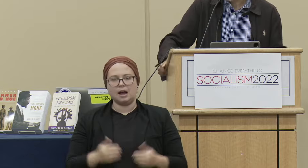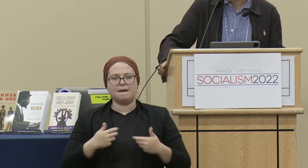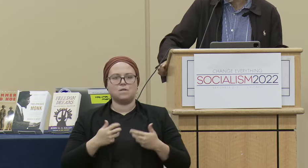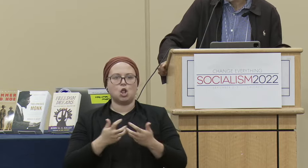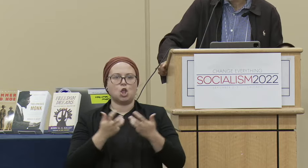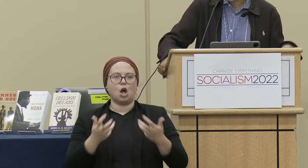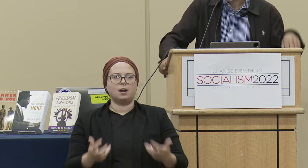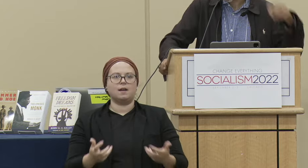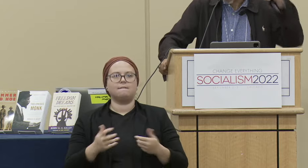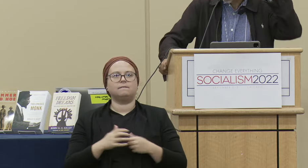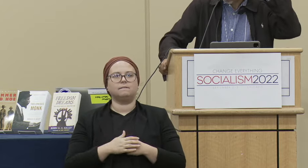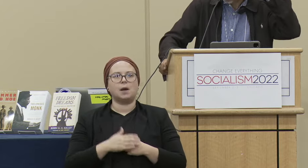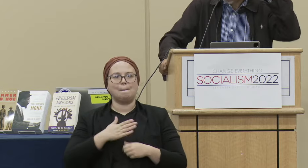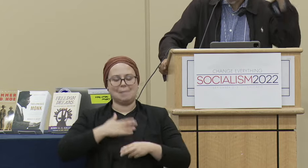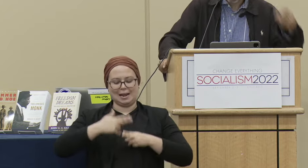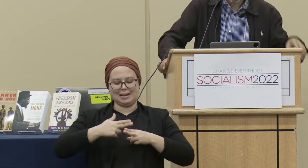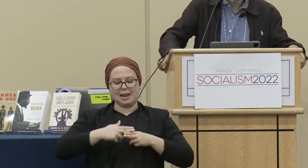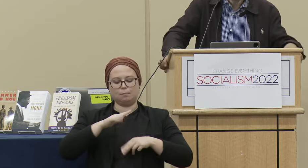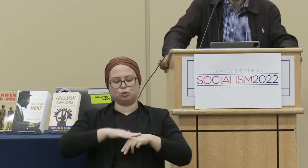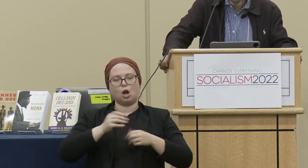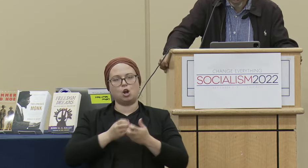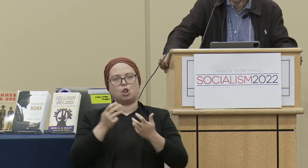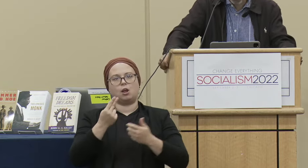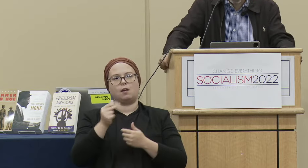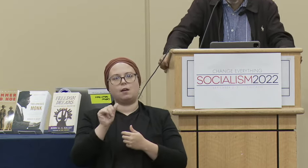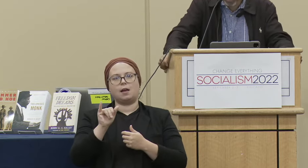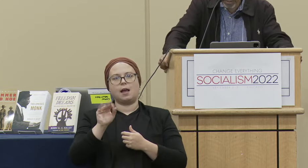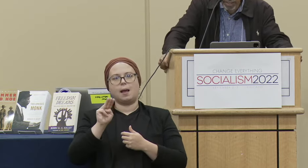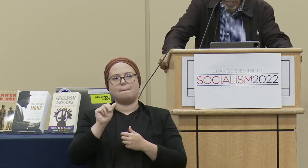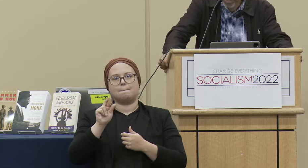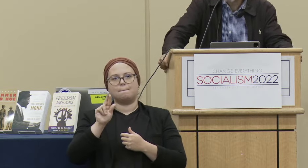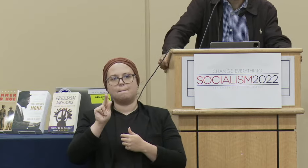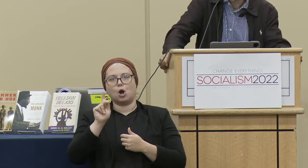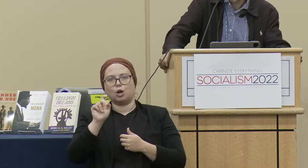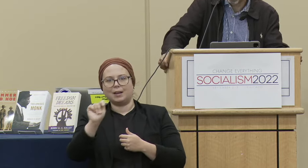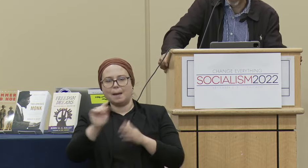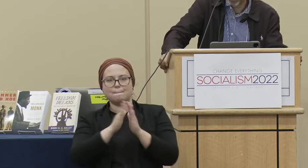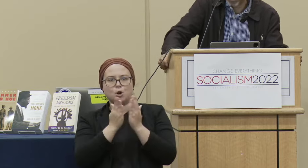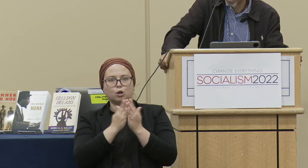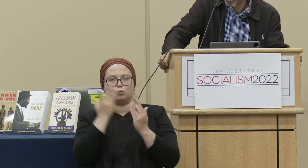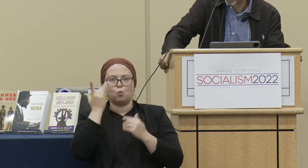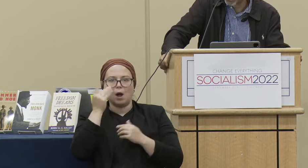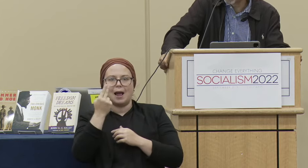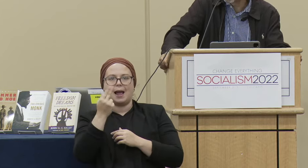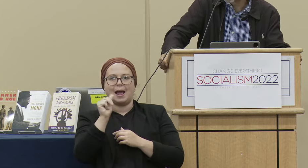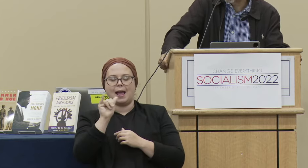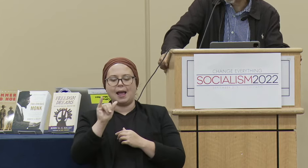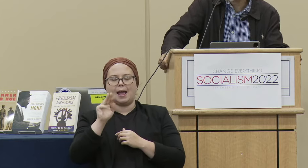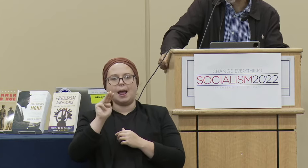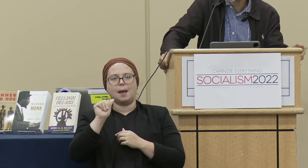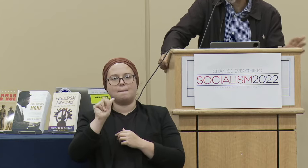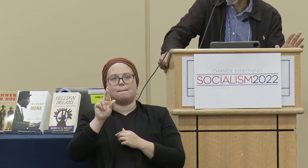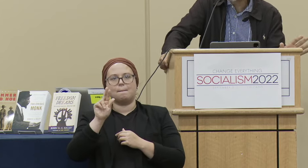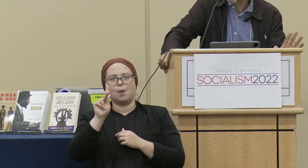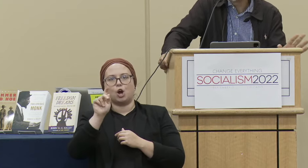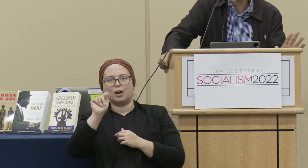easier. I have to say, I have a lot of my name is on a lot of Haymarket Books books, because